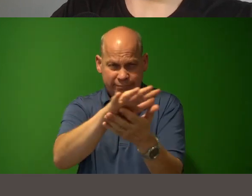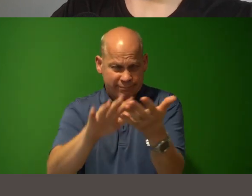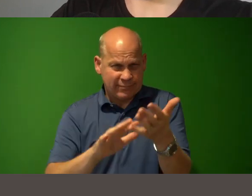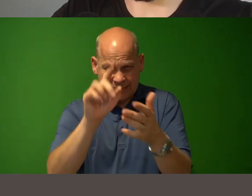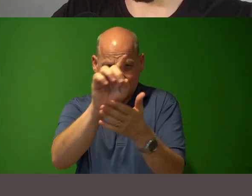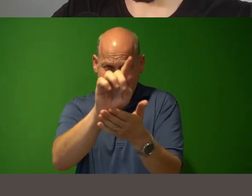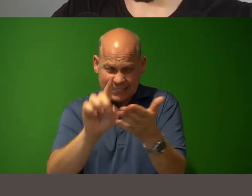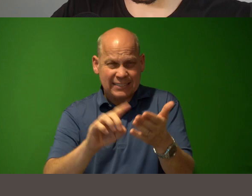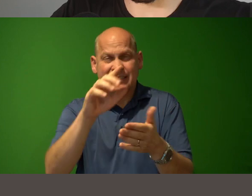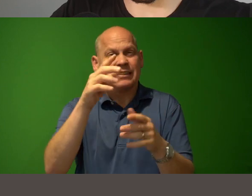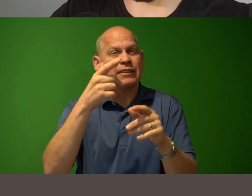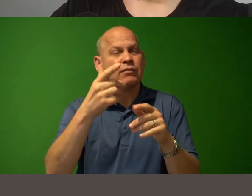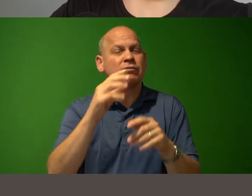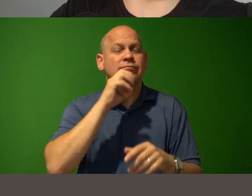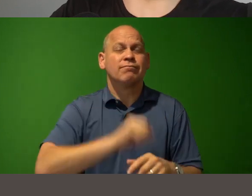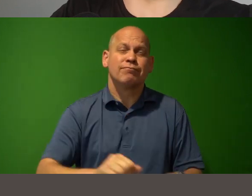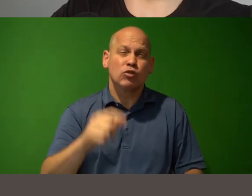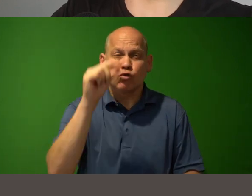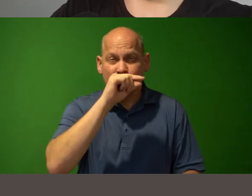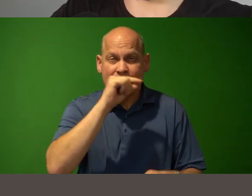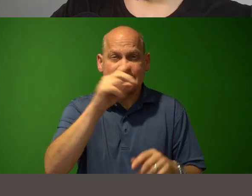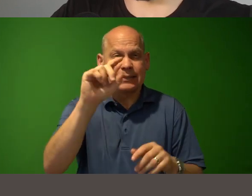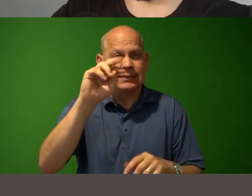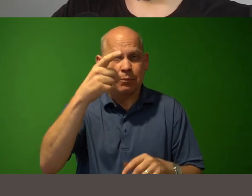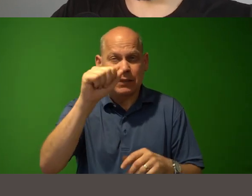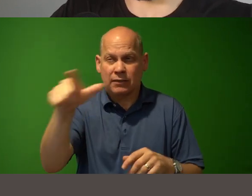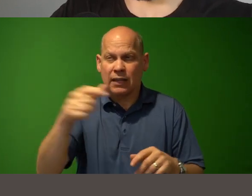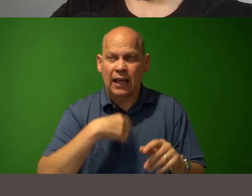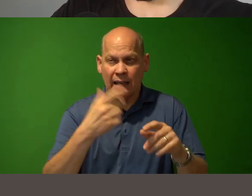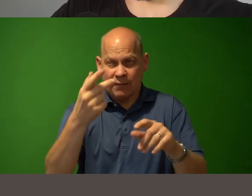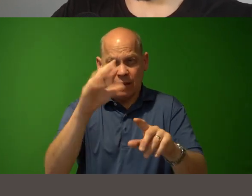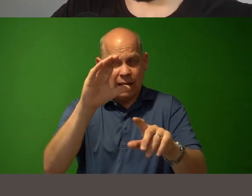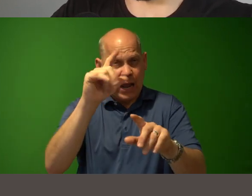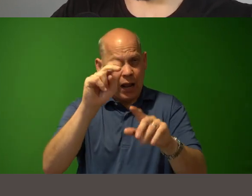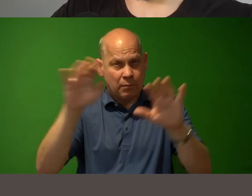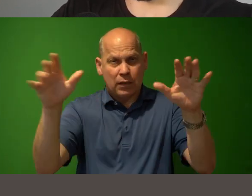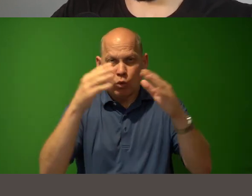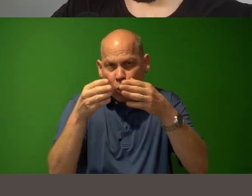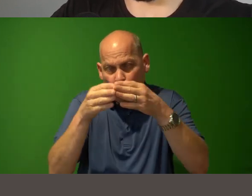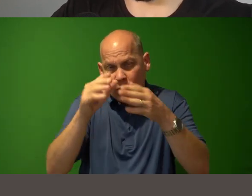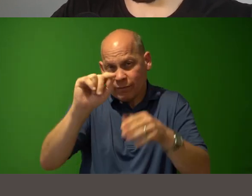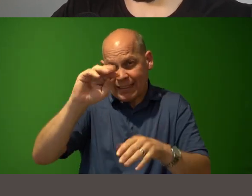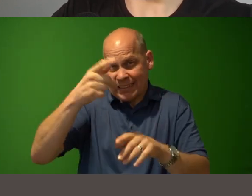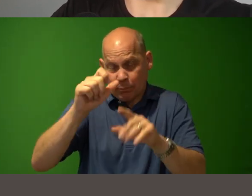In this example here, we have an Ionian column and a corner of a temple, and here we see